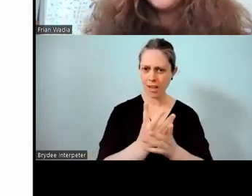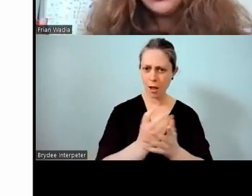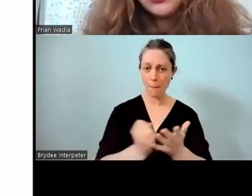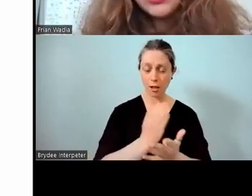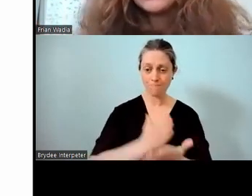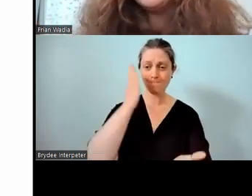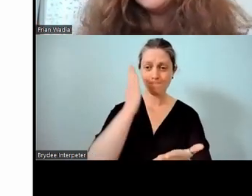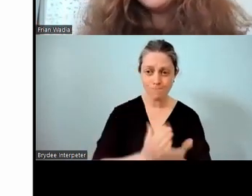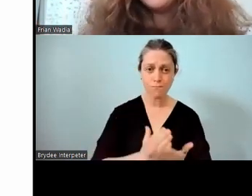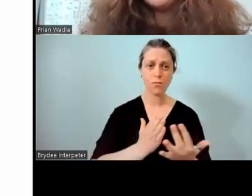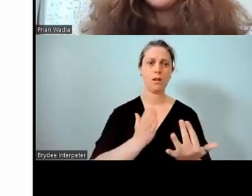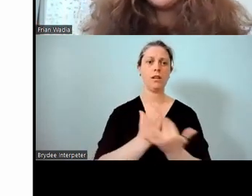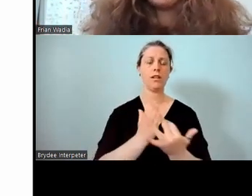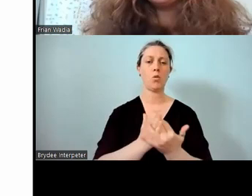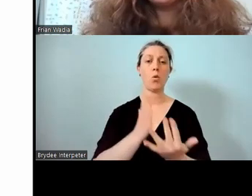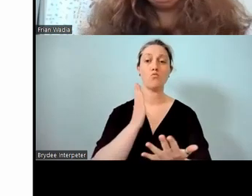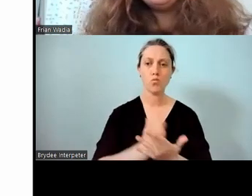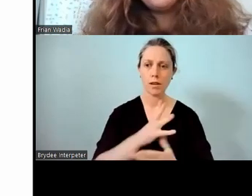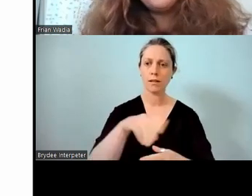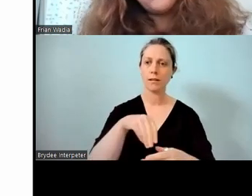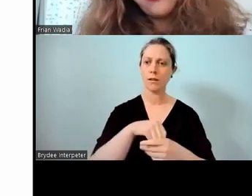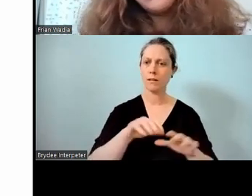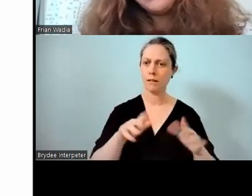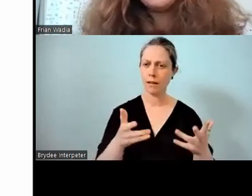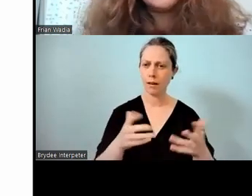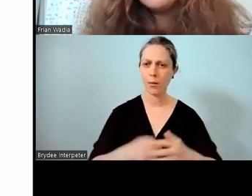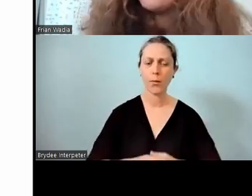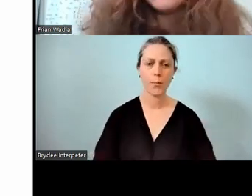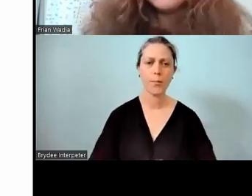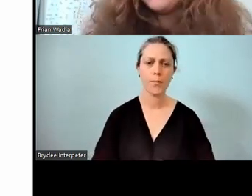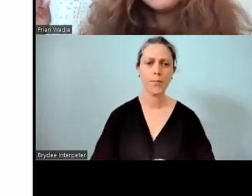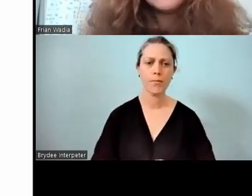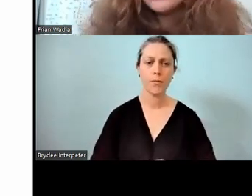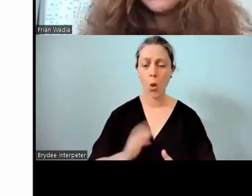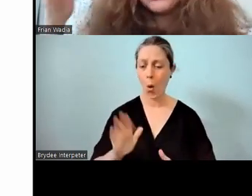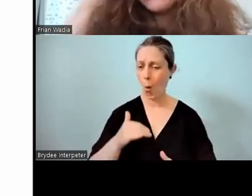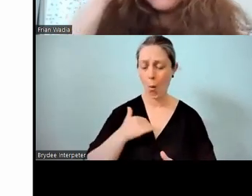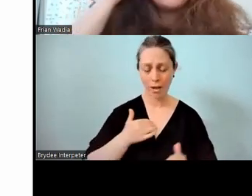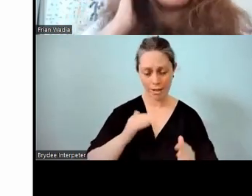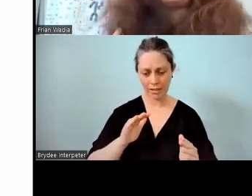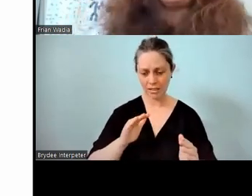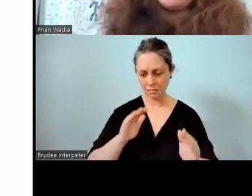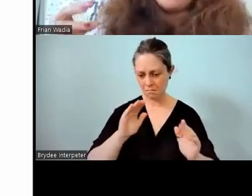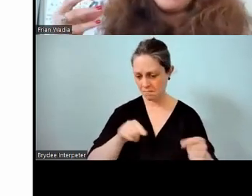genuinely inclusive, so meet, you know, all needs, whether it's mobility needs, sensory needs of our children,